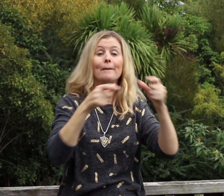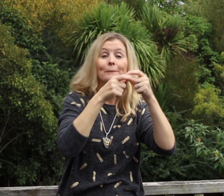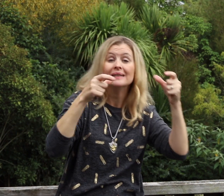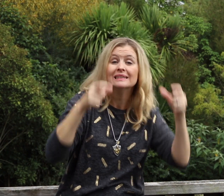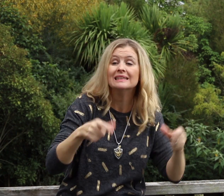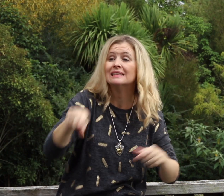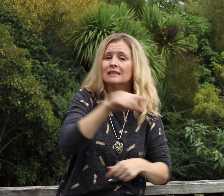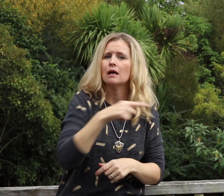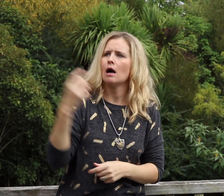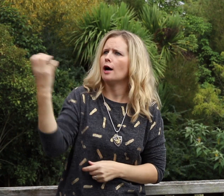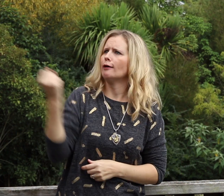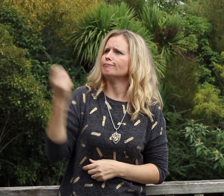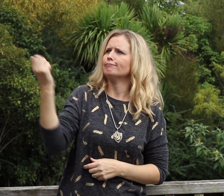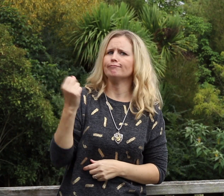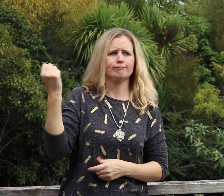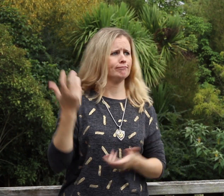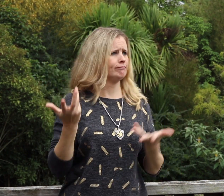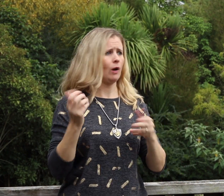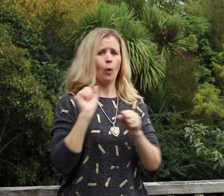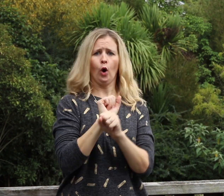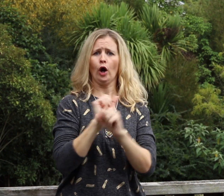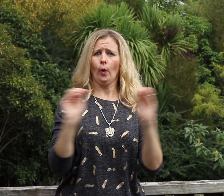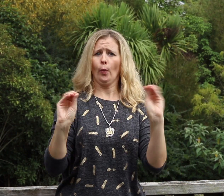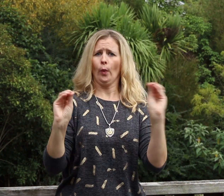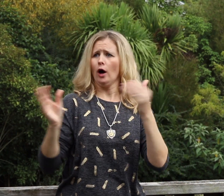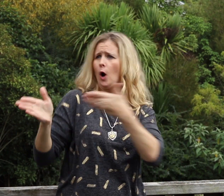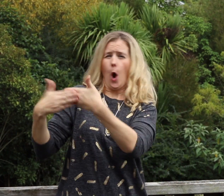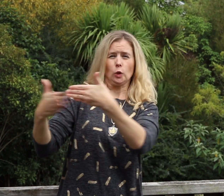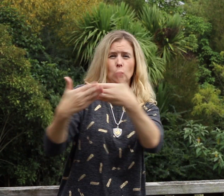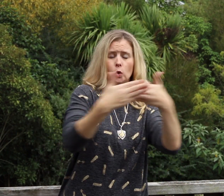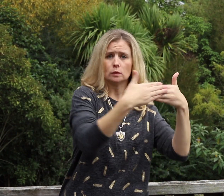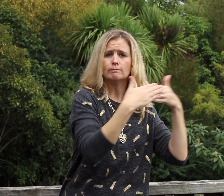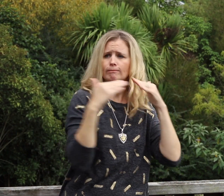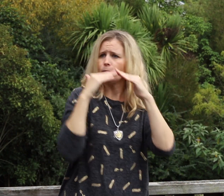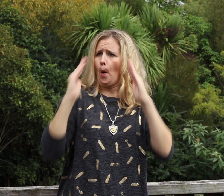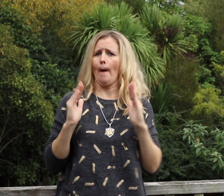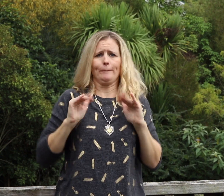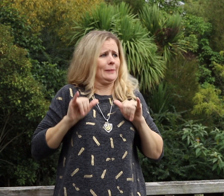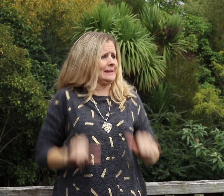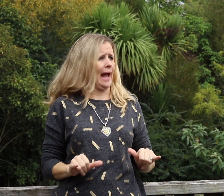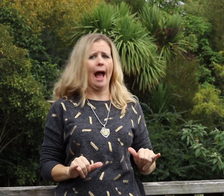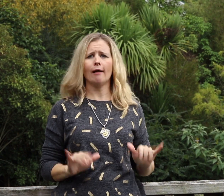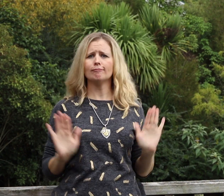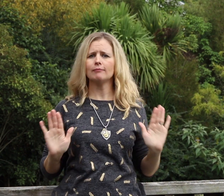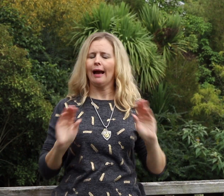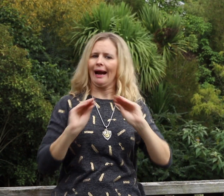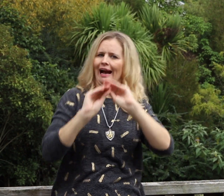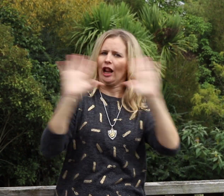to close everything down and stay home. The plan was very clear